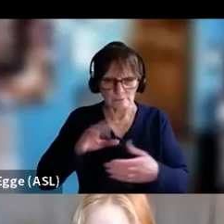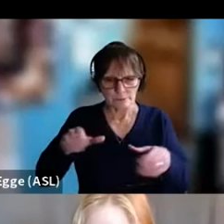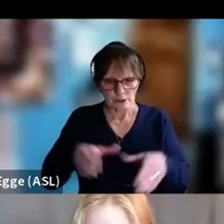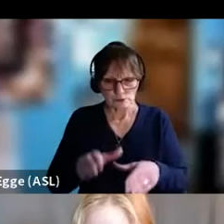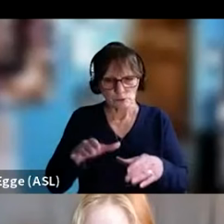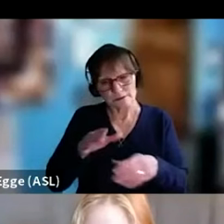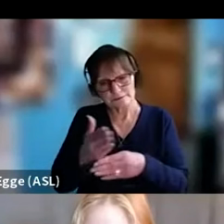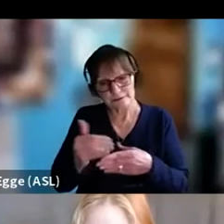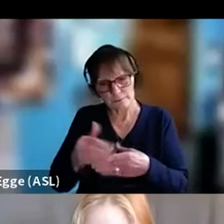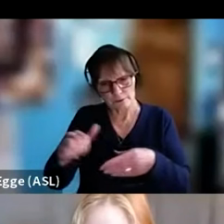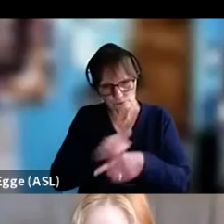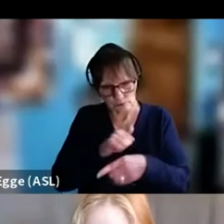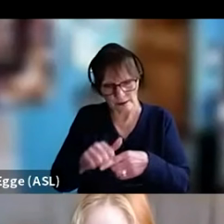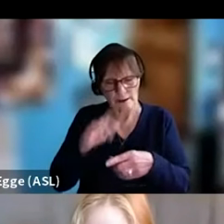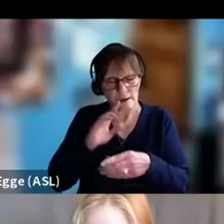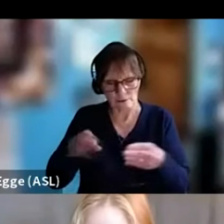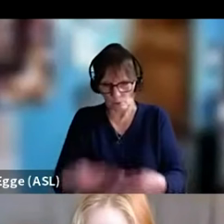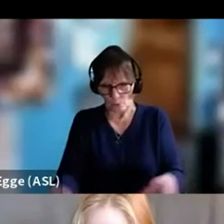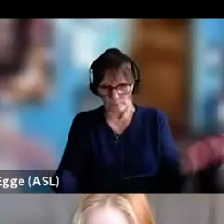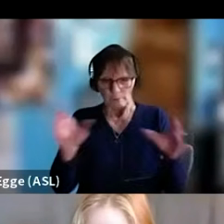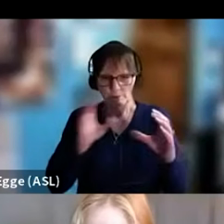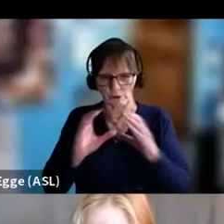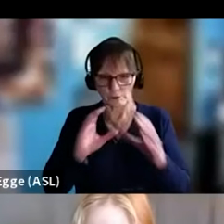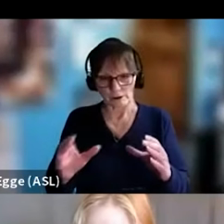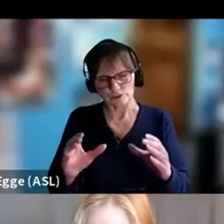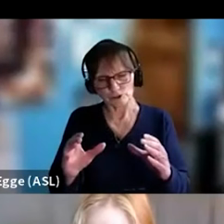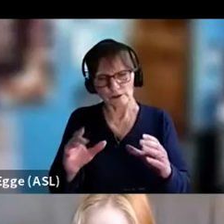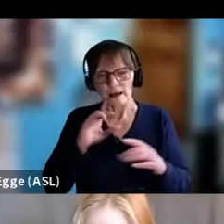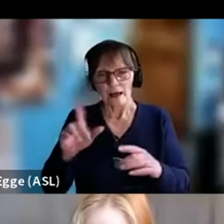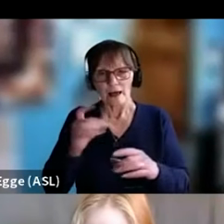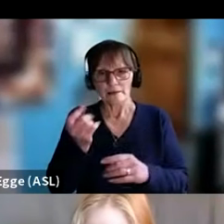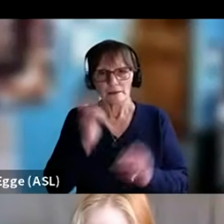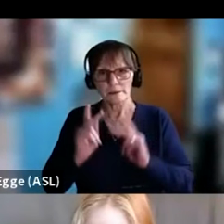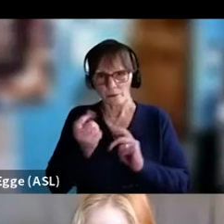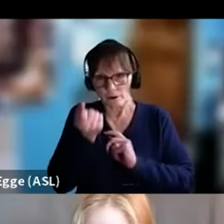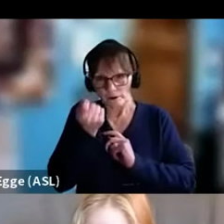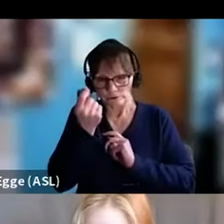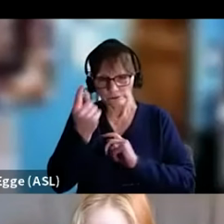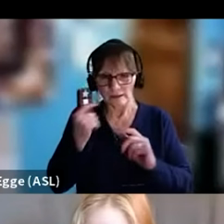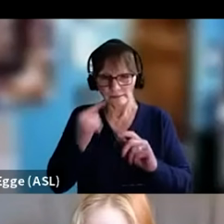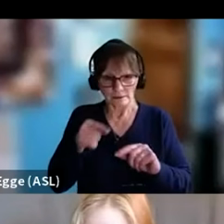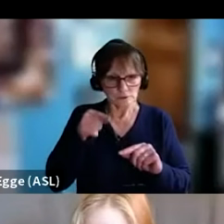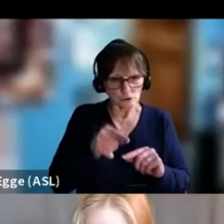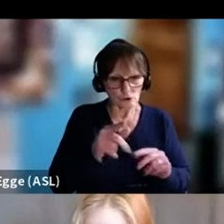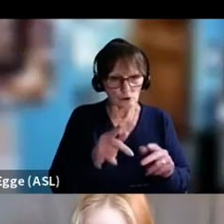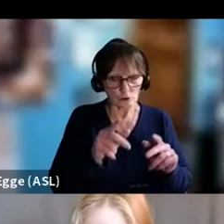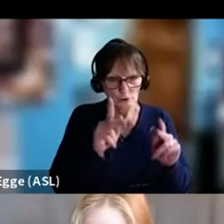and opening up those communication lines and helping people understand what these services look like and that you are this person's support system